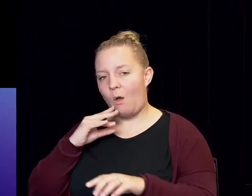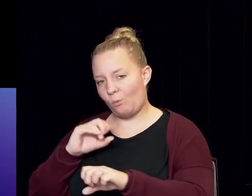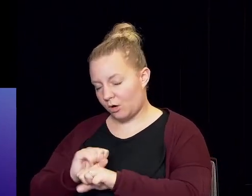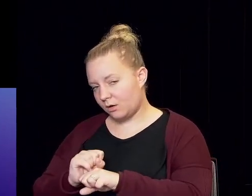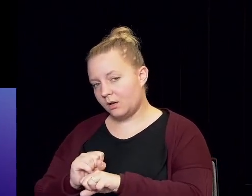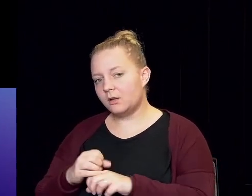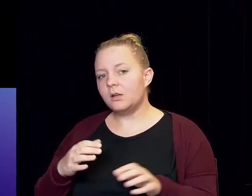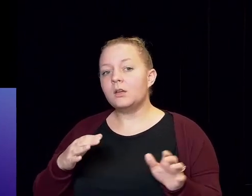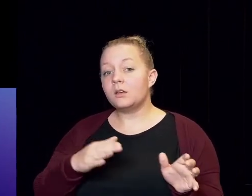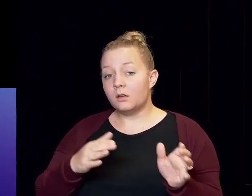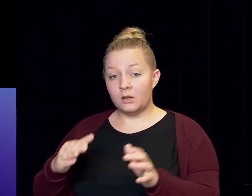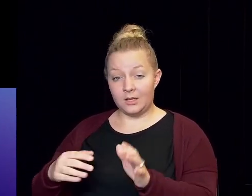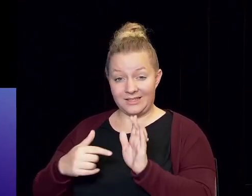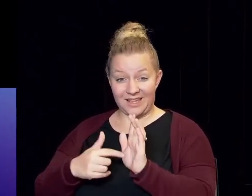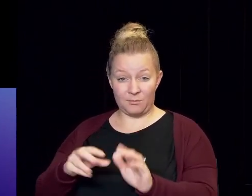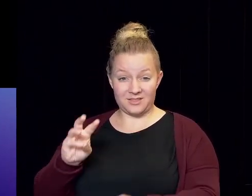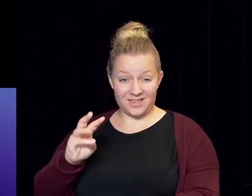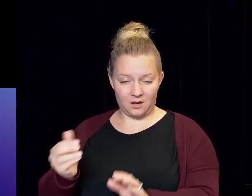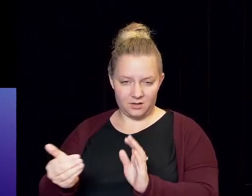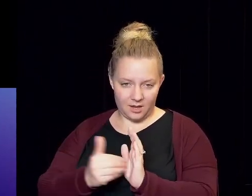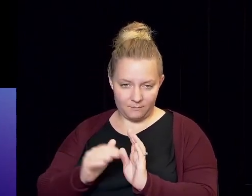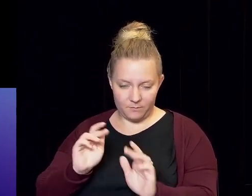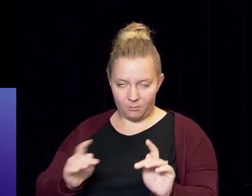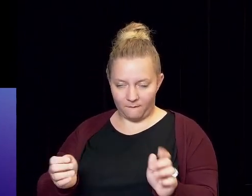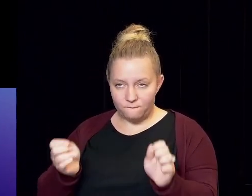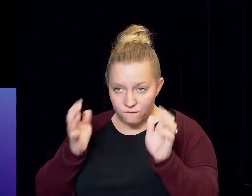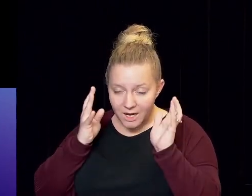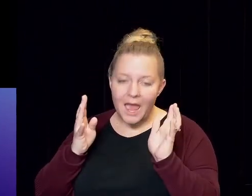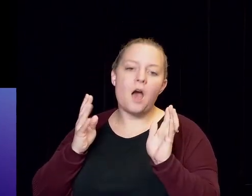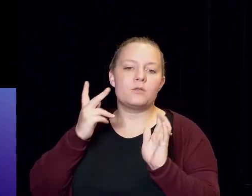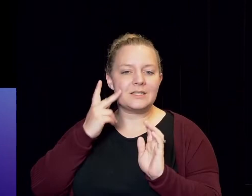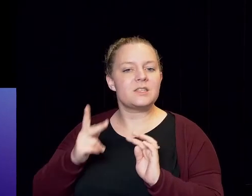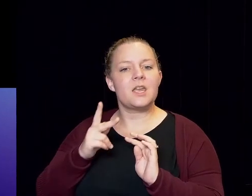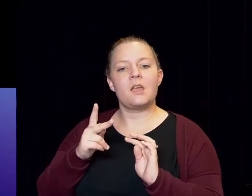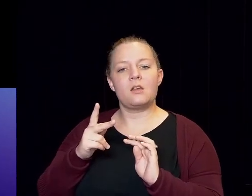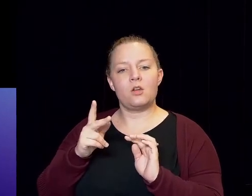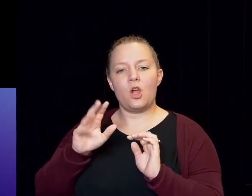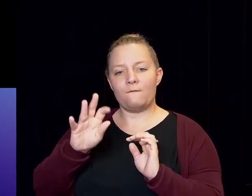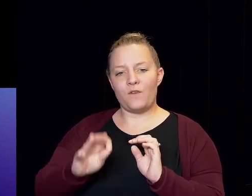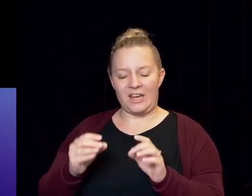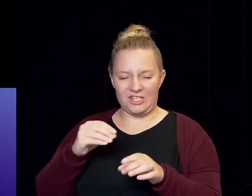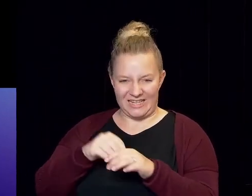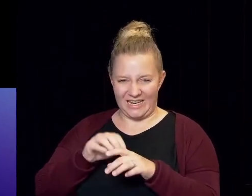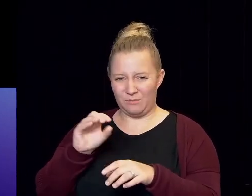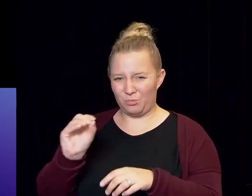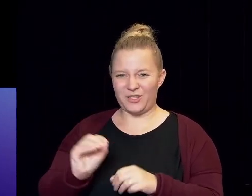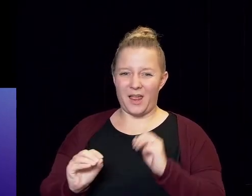Example six again, people freak out if they see like a fraction within a percent. My suggestion